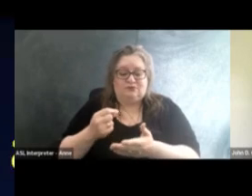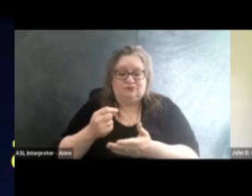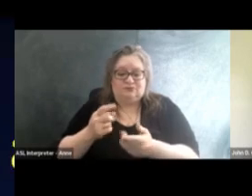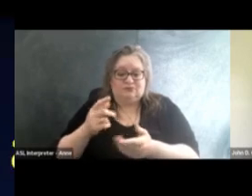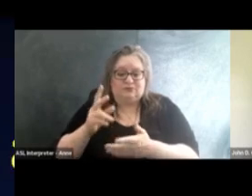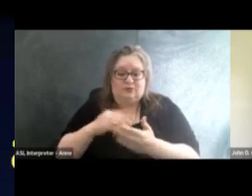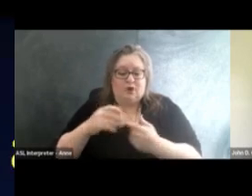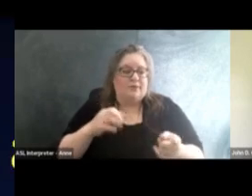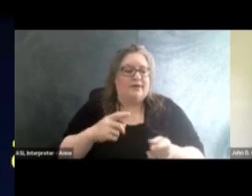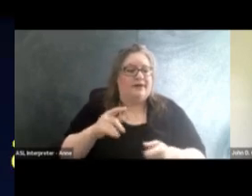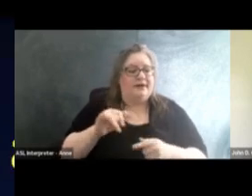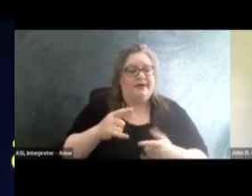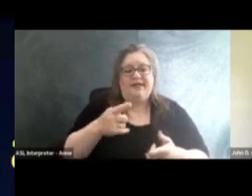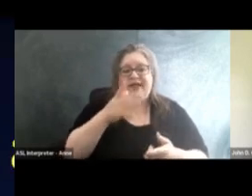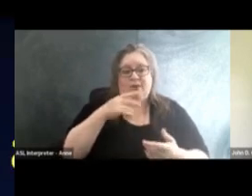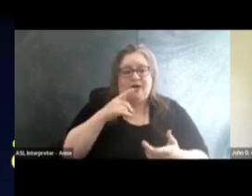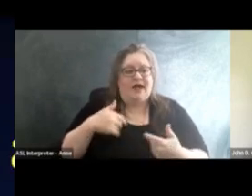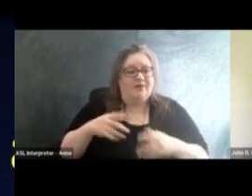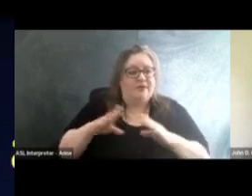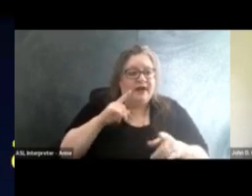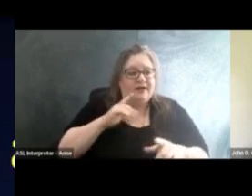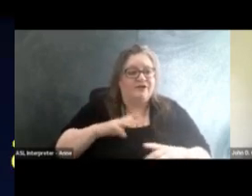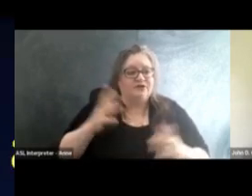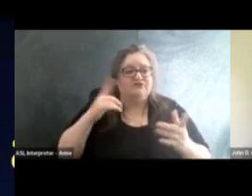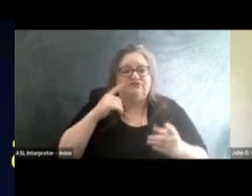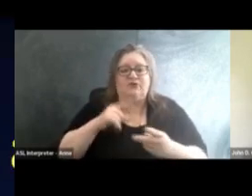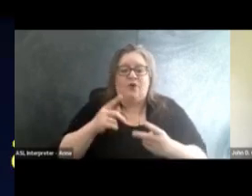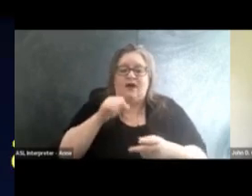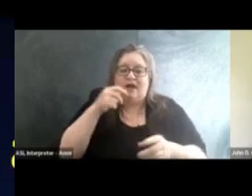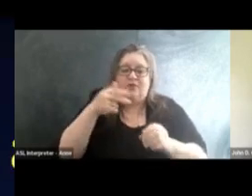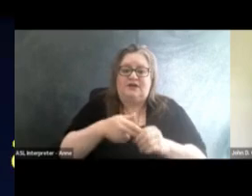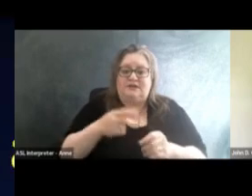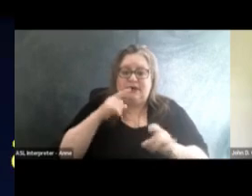in group, or not seeming to participate in group, both ends